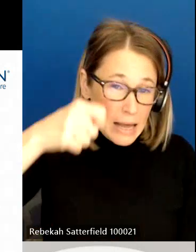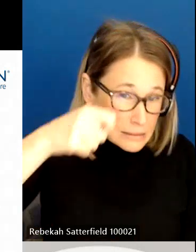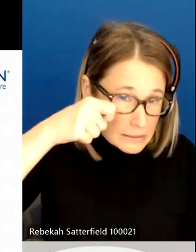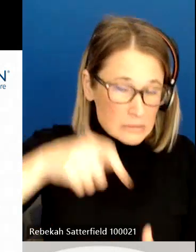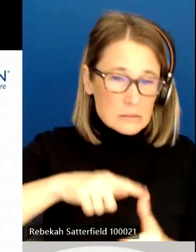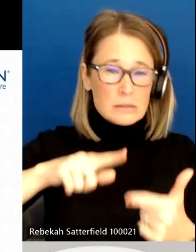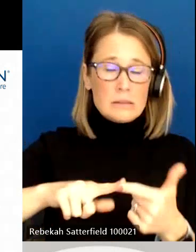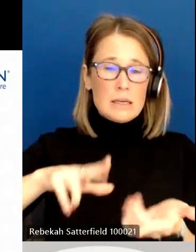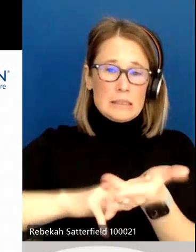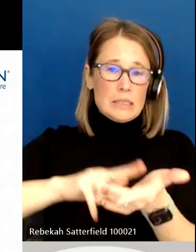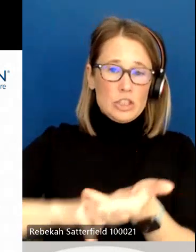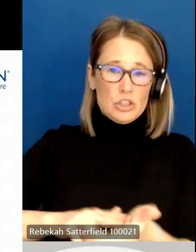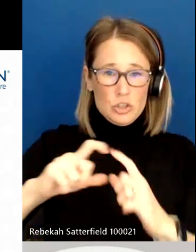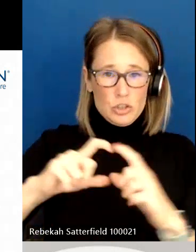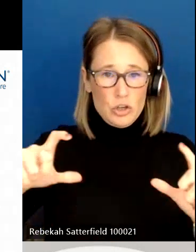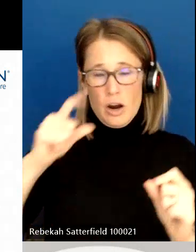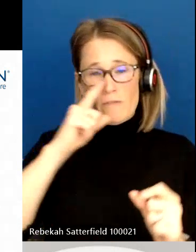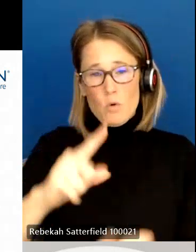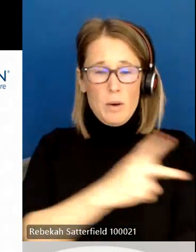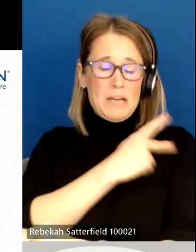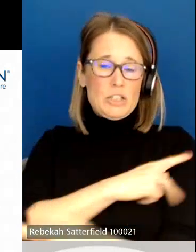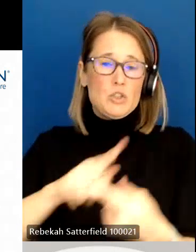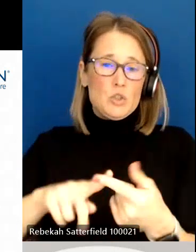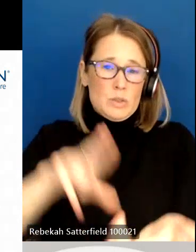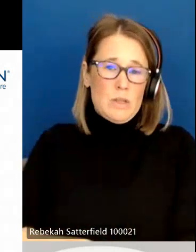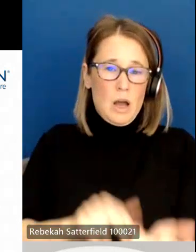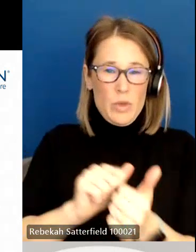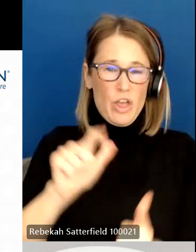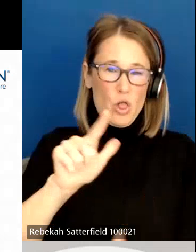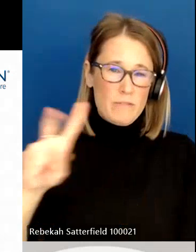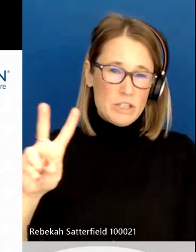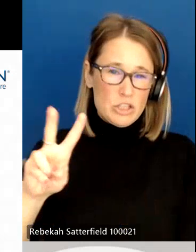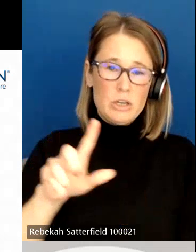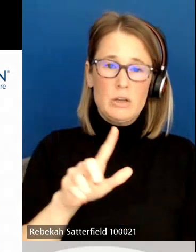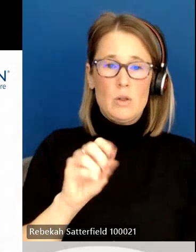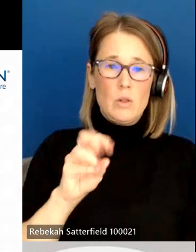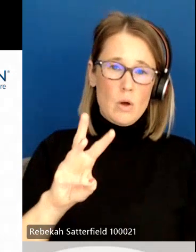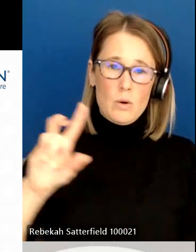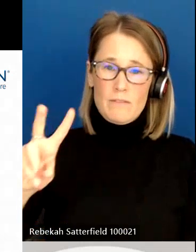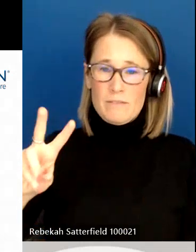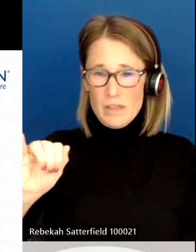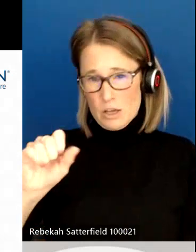patients to sign that are low vision they can sign consent forms Etc readers for patients hearing